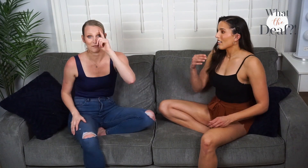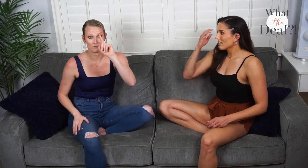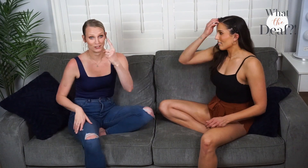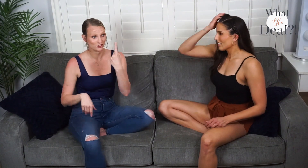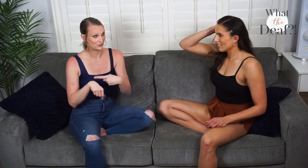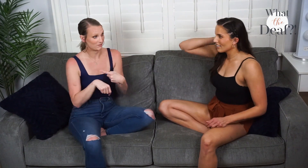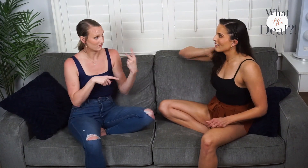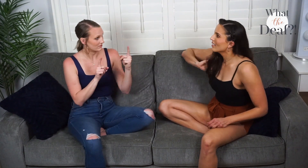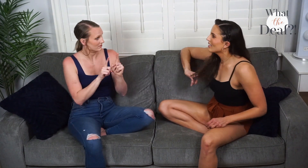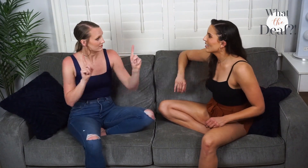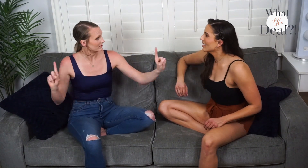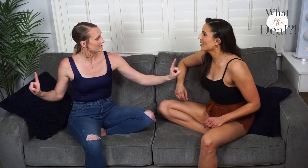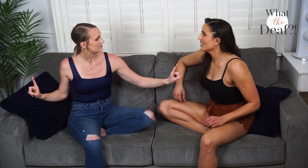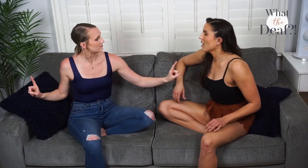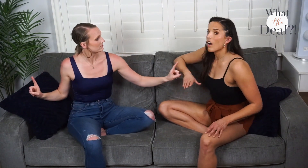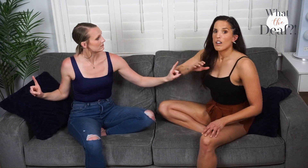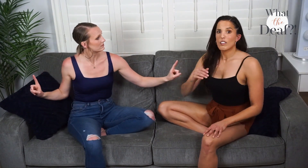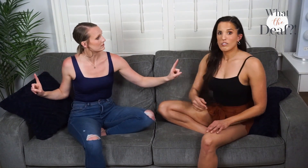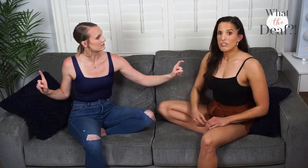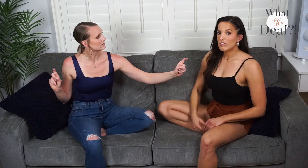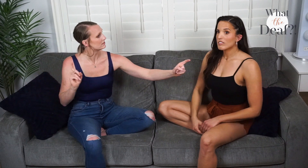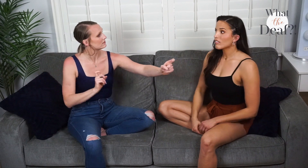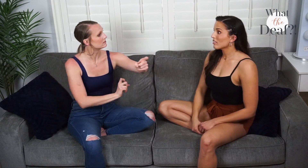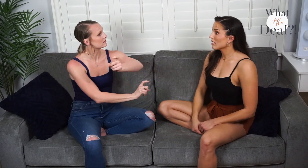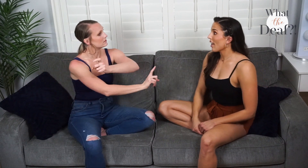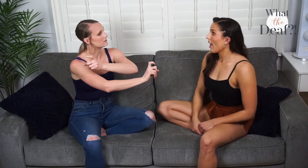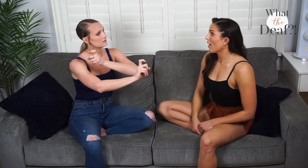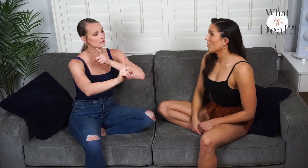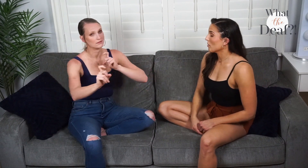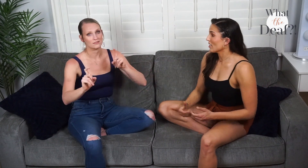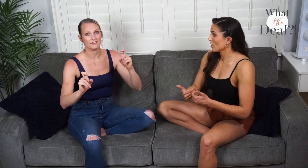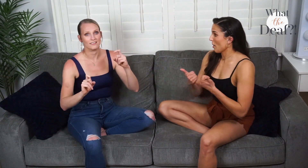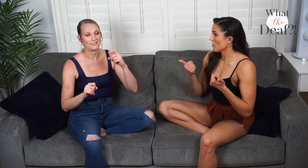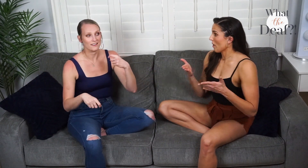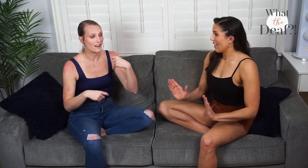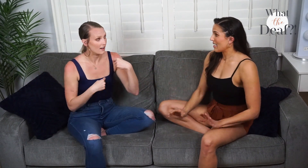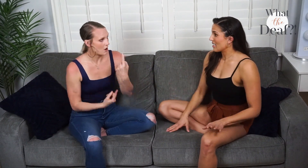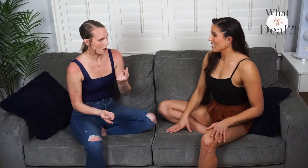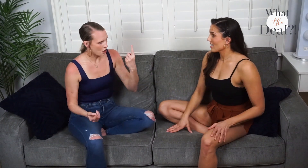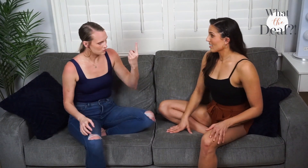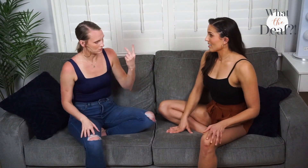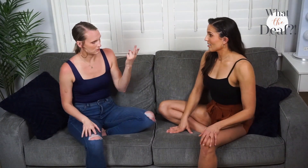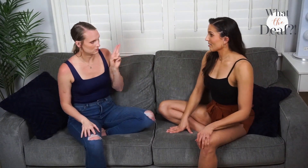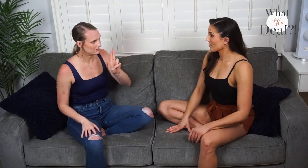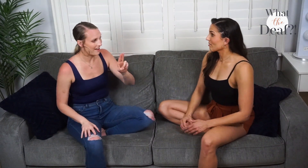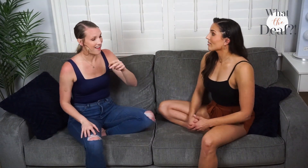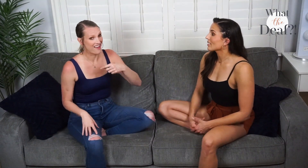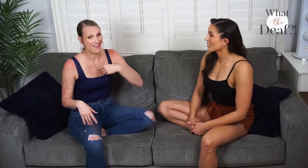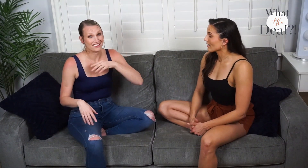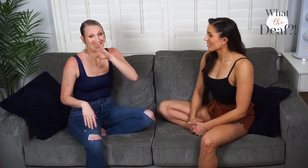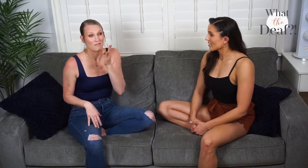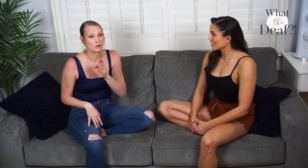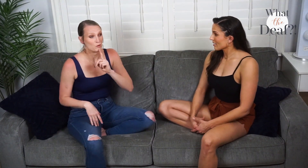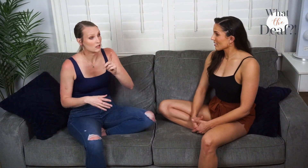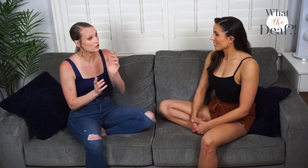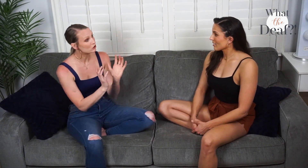And for the first time Sarah and I split ways. We were able to separate and socialize. We went our separate ways. Yeah, and we always go places together